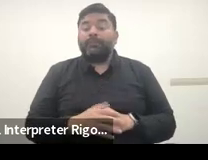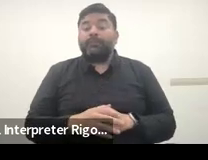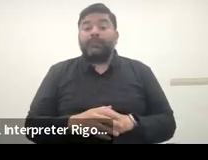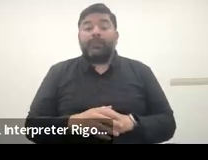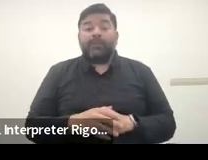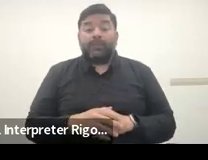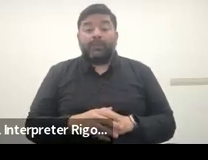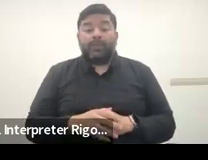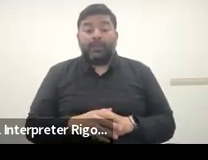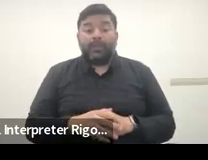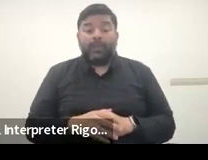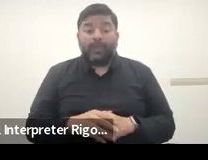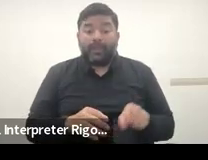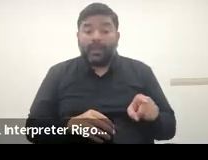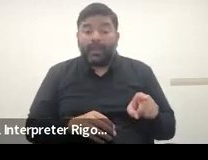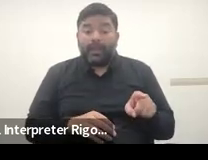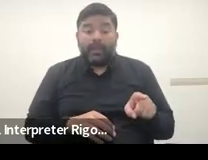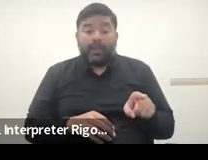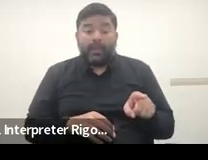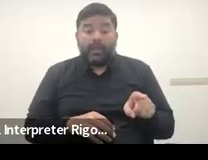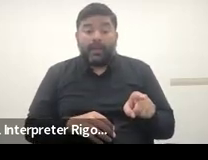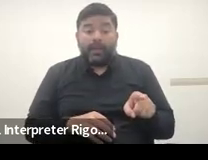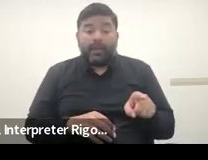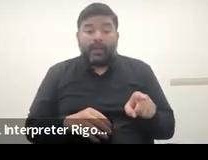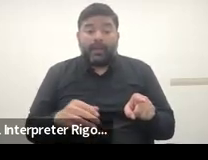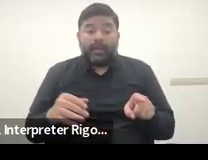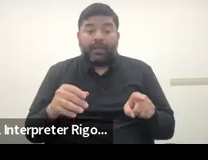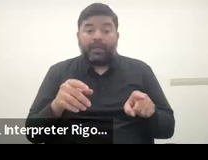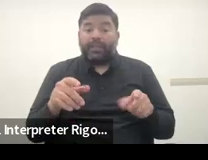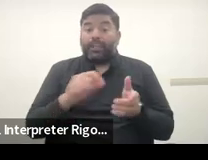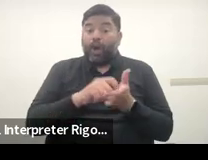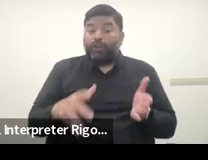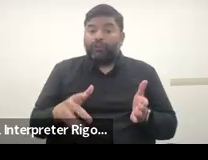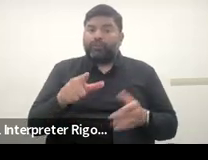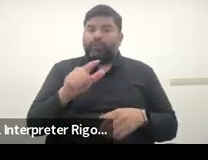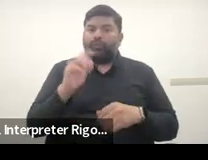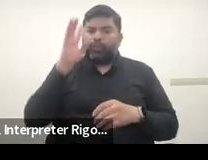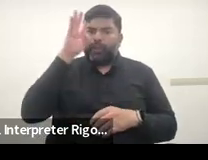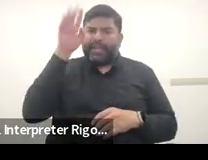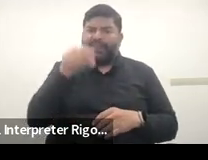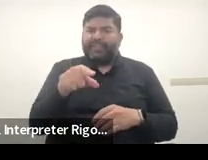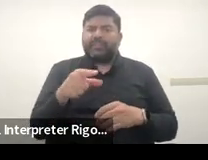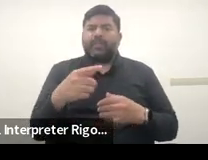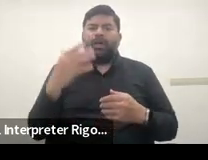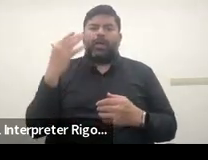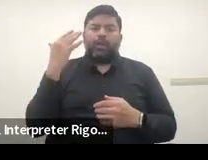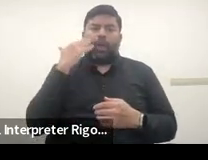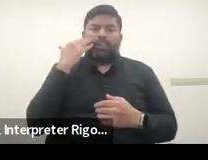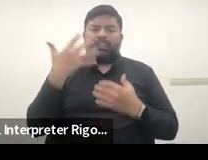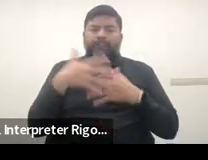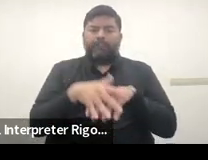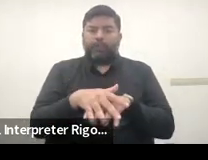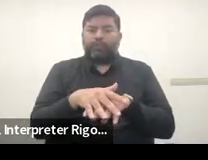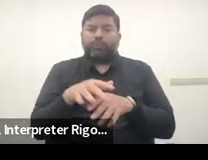this framework called "knowledge infused learning", where you infuse the